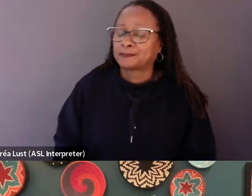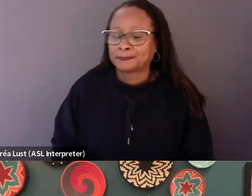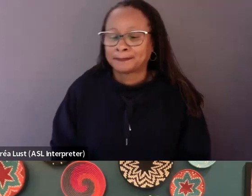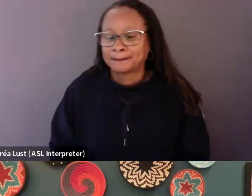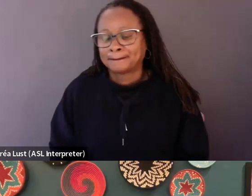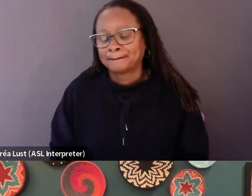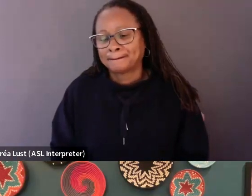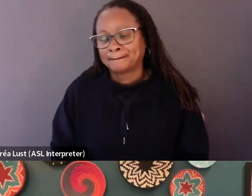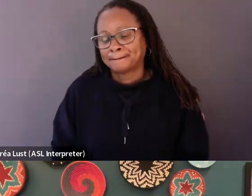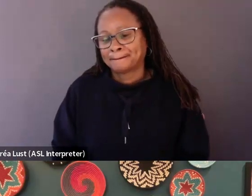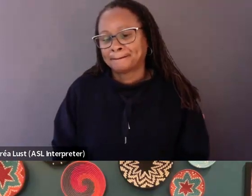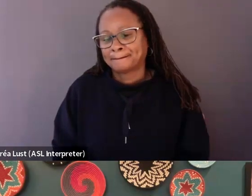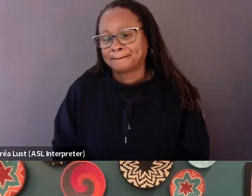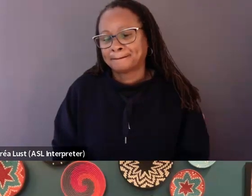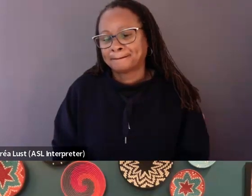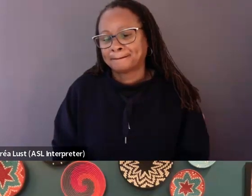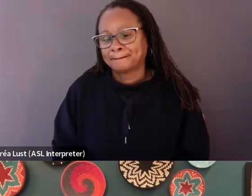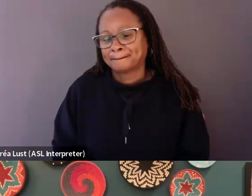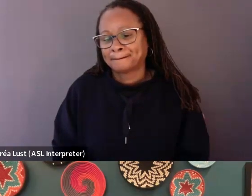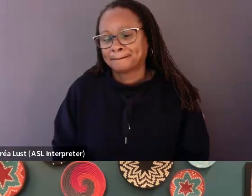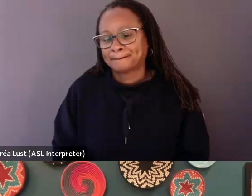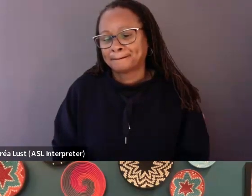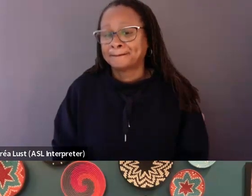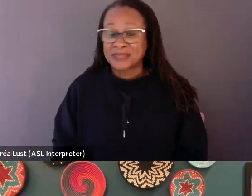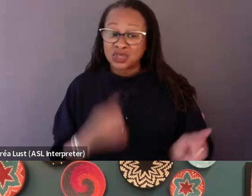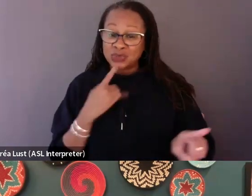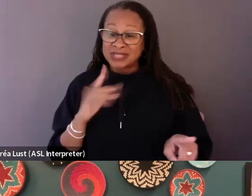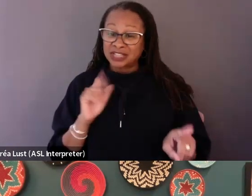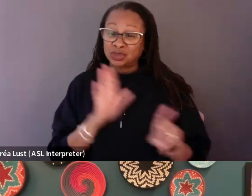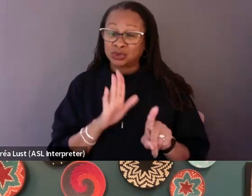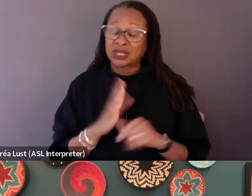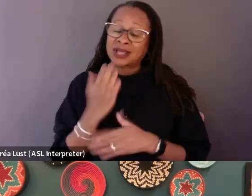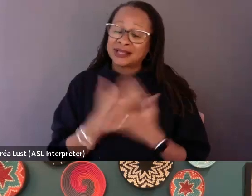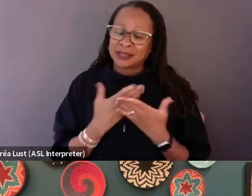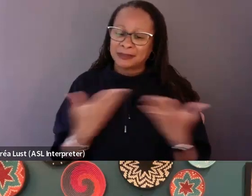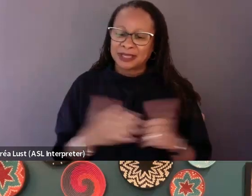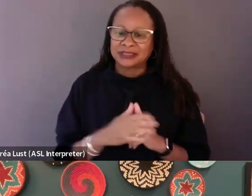I mean, I think you've said it so yourself, like, there are some themes that are so deeply universal.